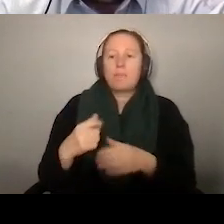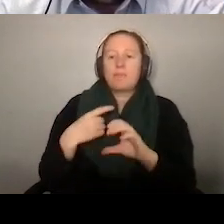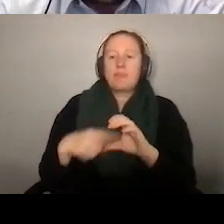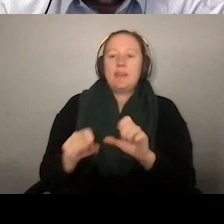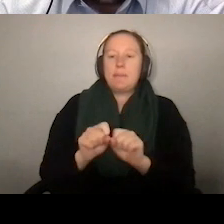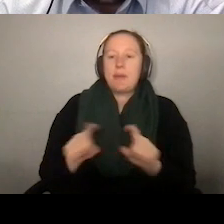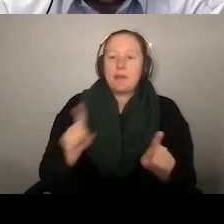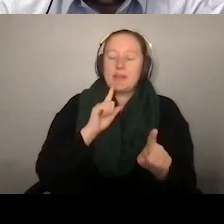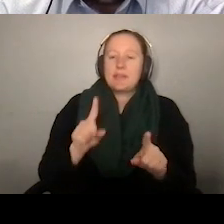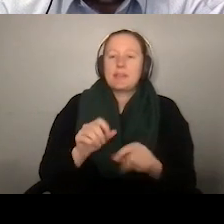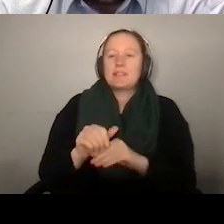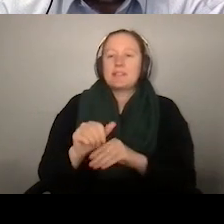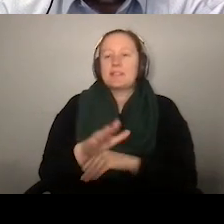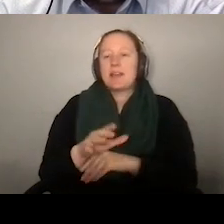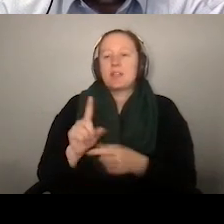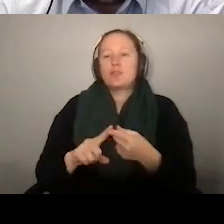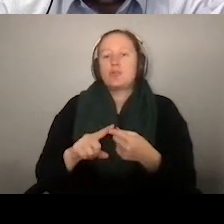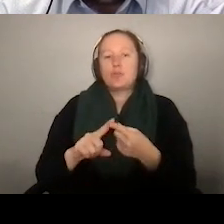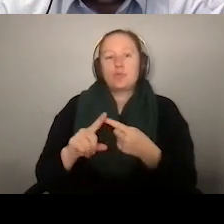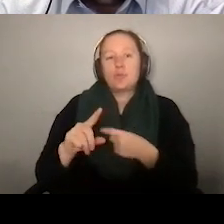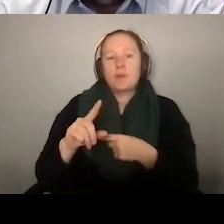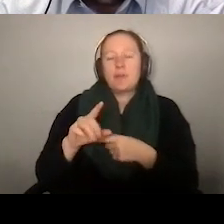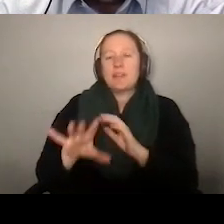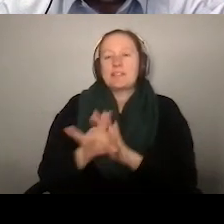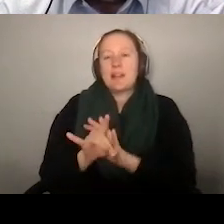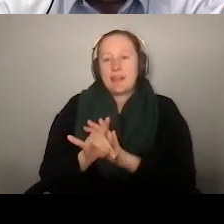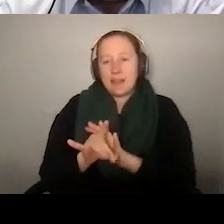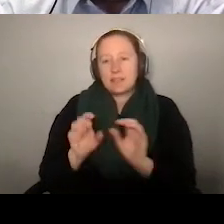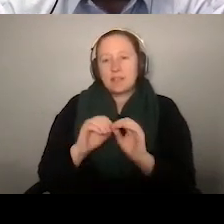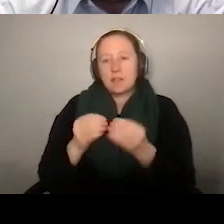certifier of the selected institution to provide the grantees cash on